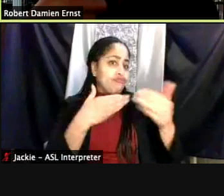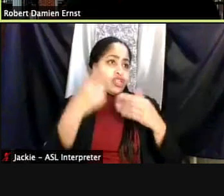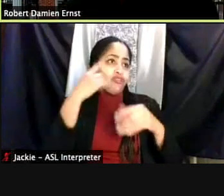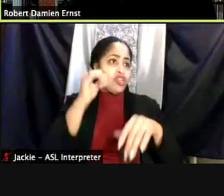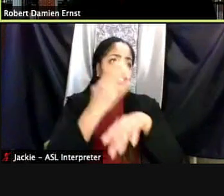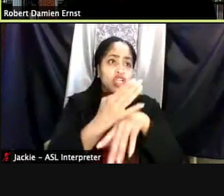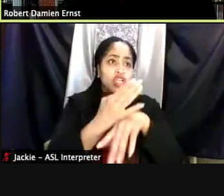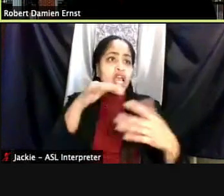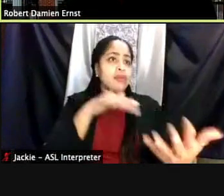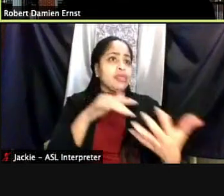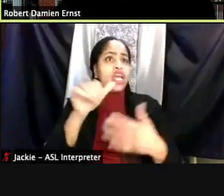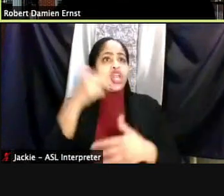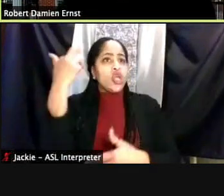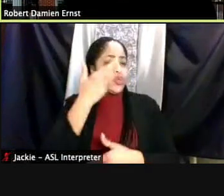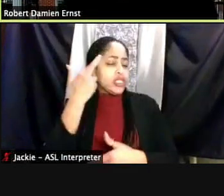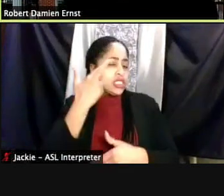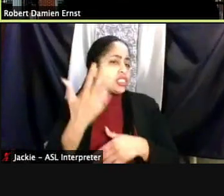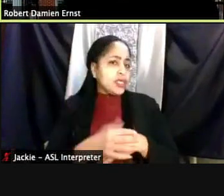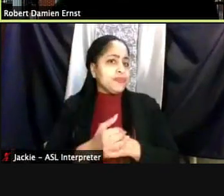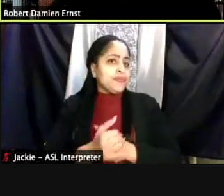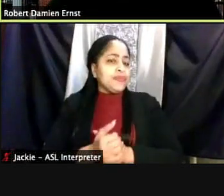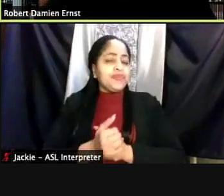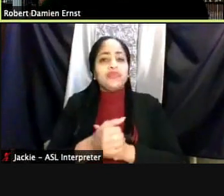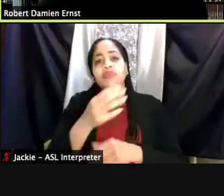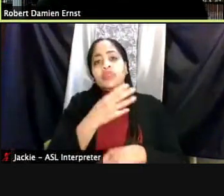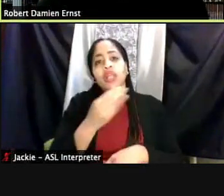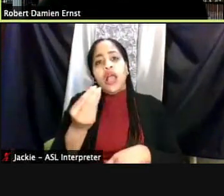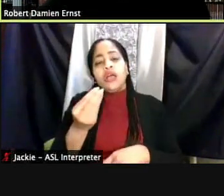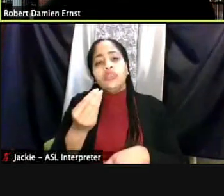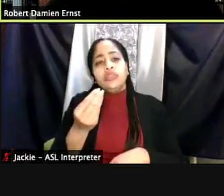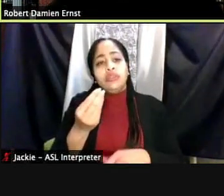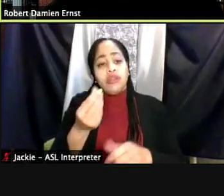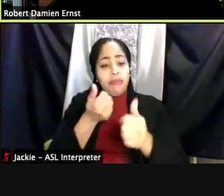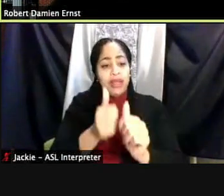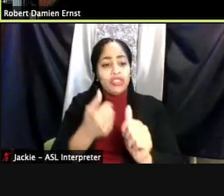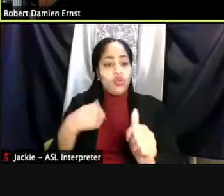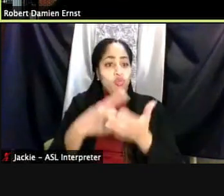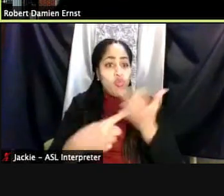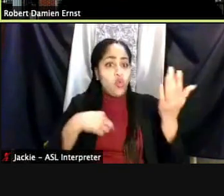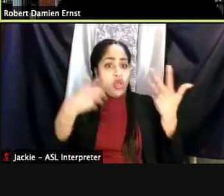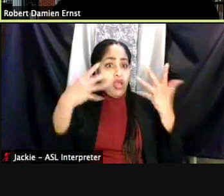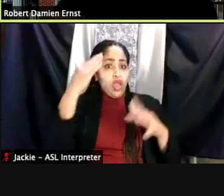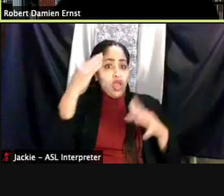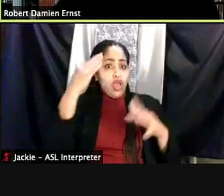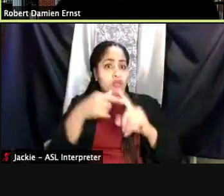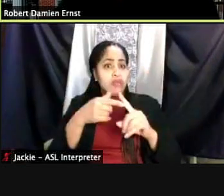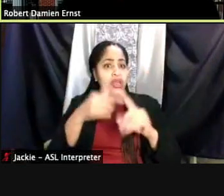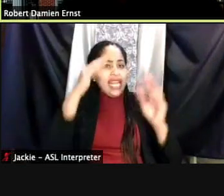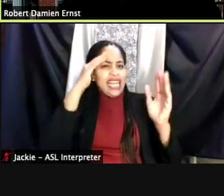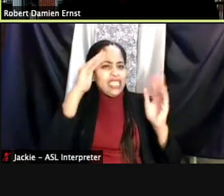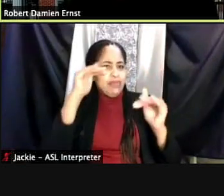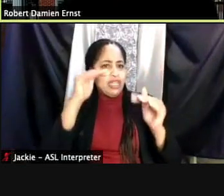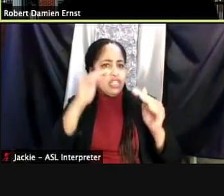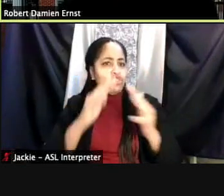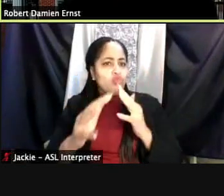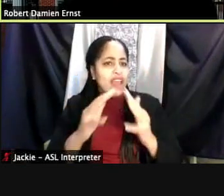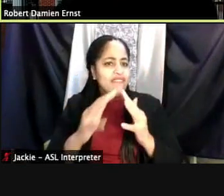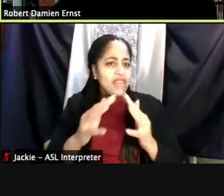or for some other reason. And based upon what we know about expected traffic patterns through the various buildings on campus,